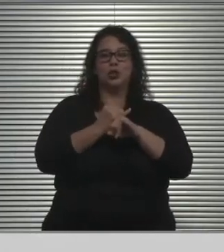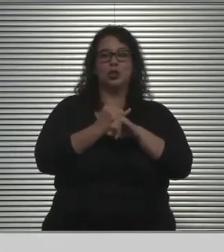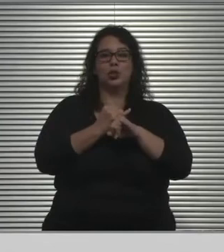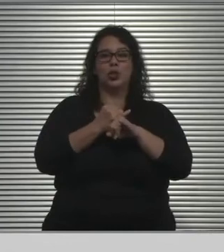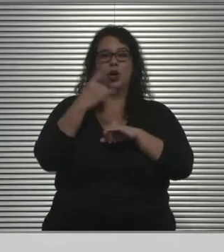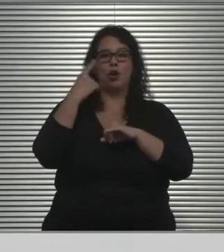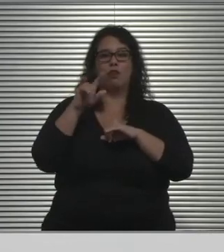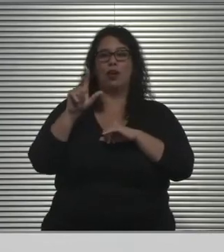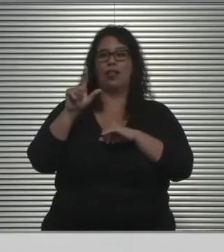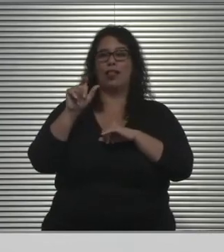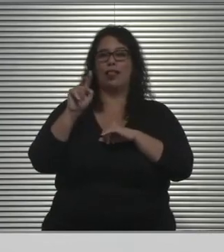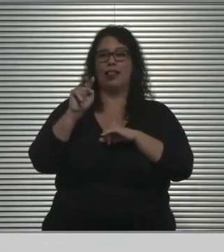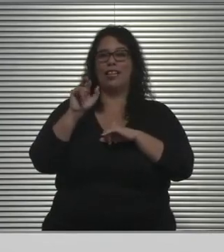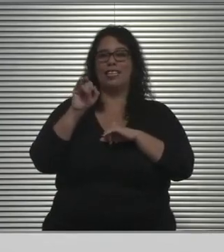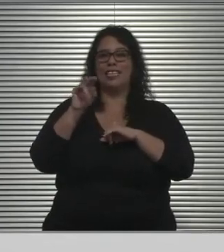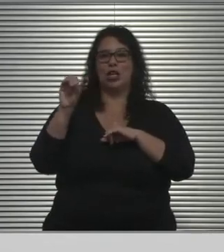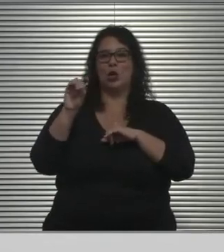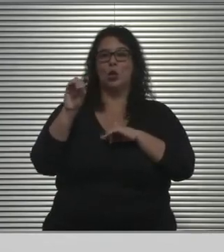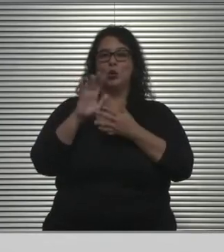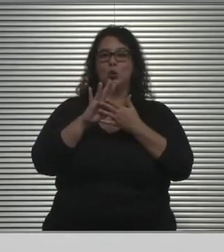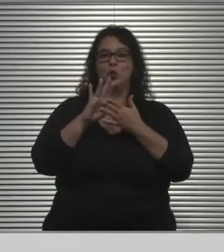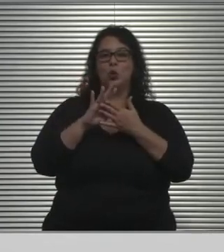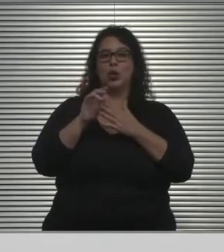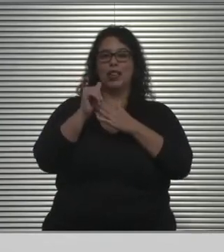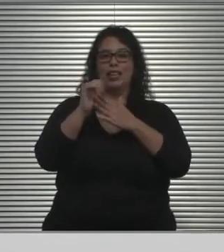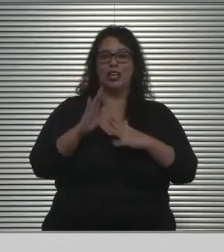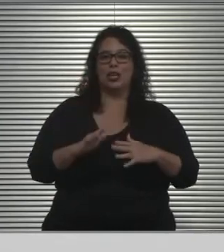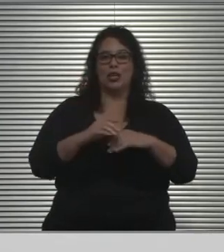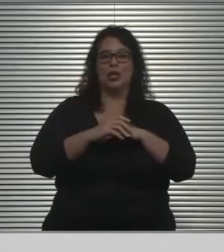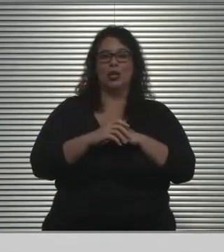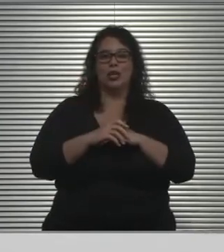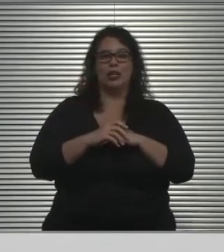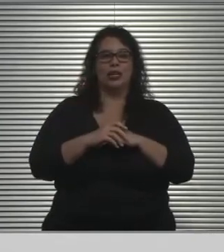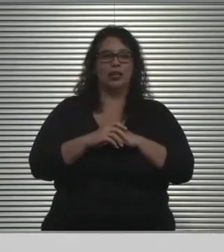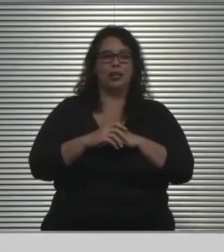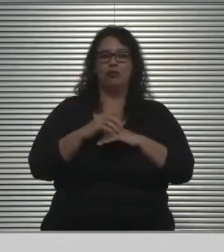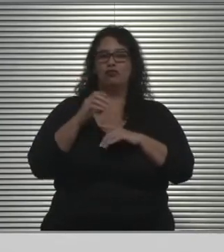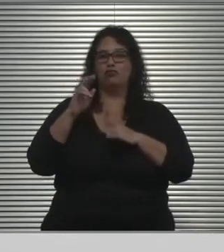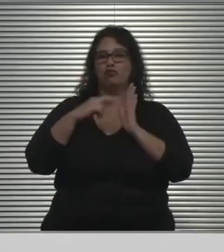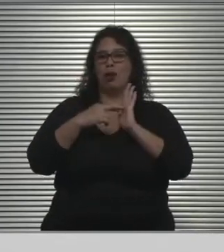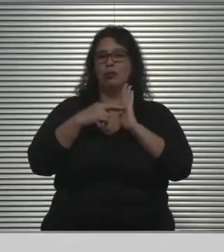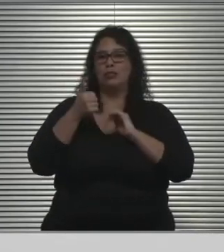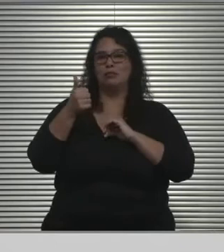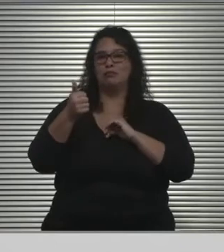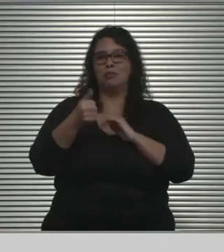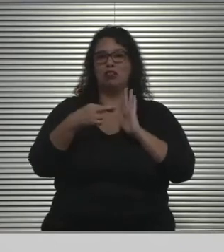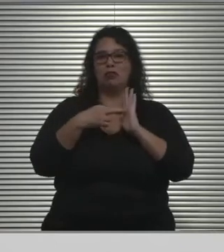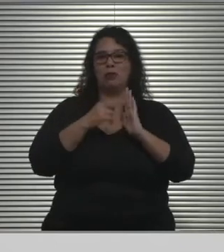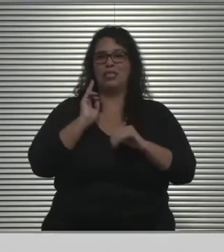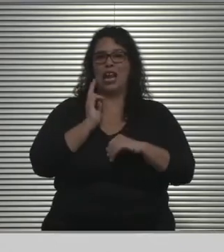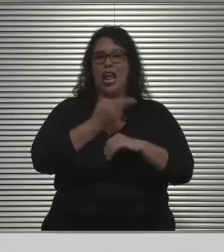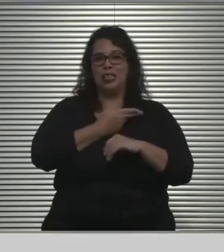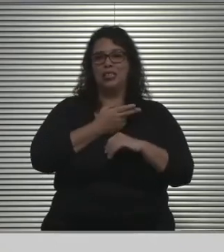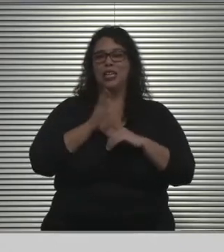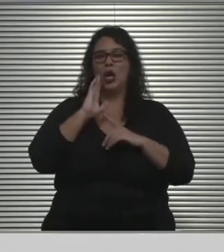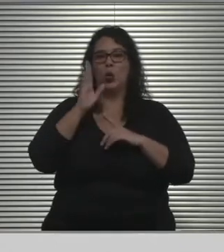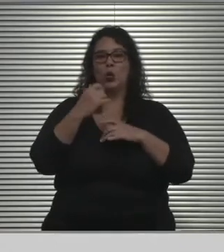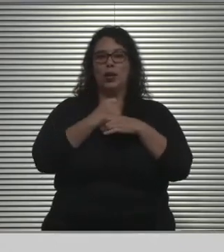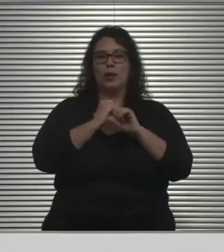for Latinos, school leaders and Veronica Madrigal. She'll represent herself. She'll represent us and she'll make a great contribution